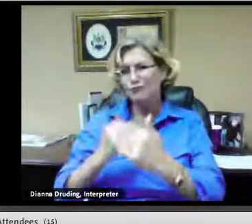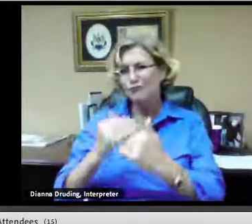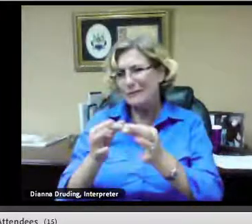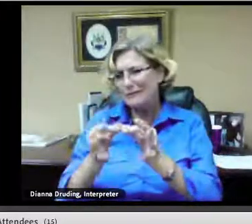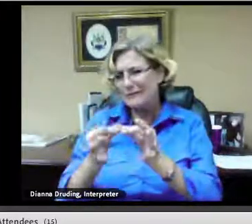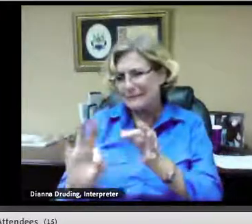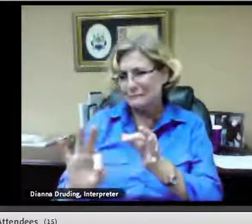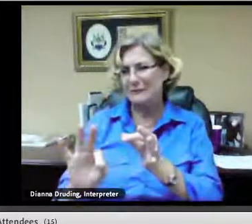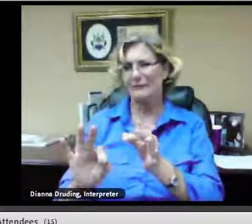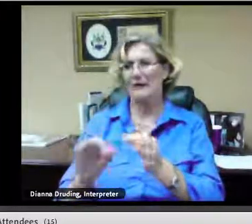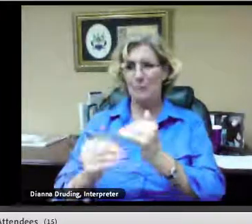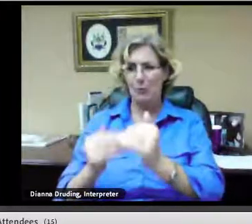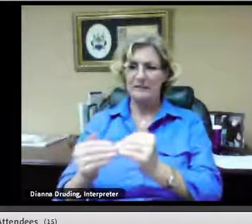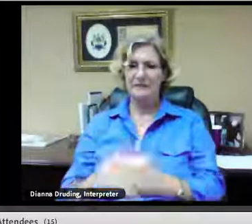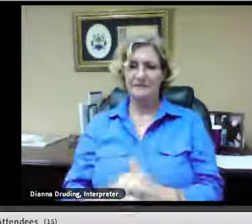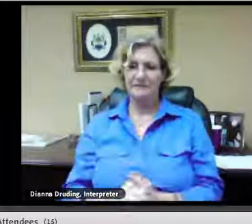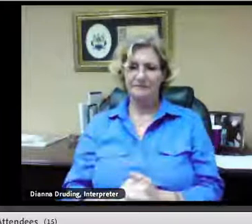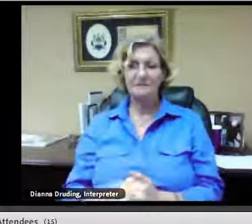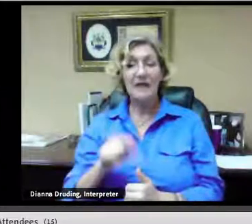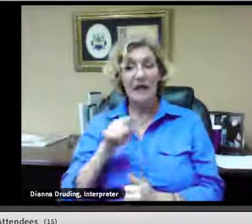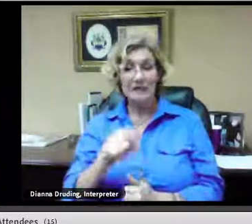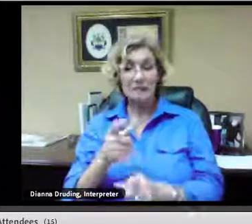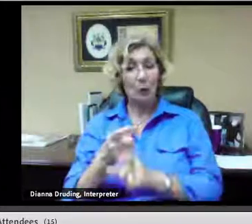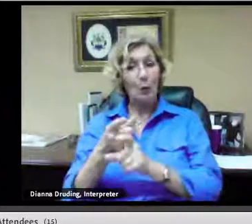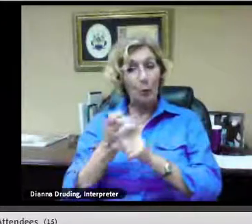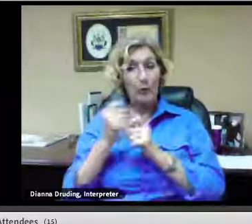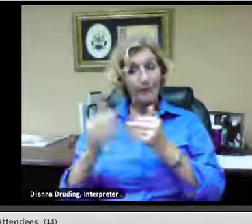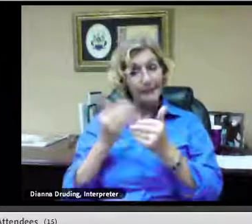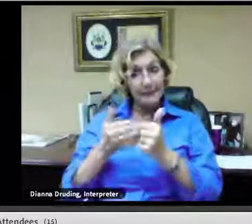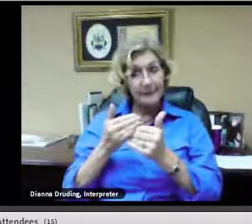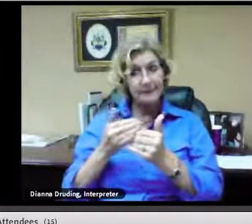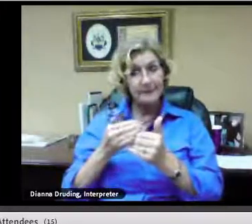and this is a quick and easy equation that you can look at.